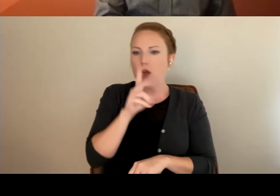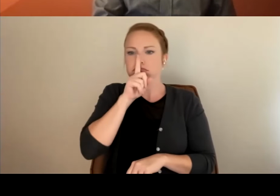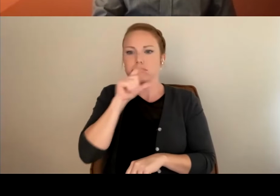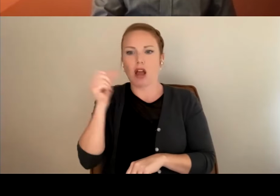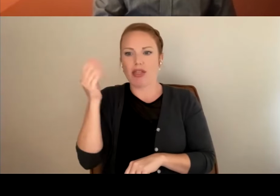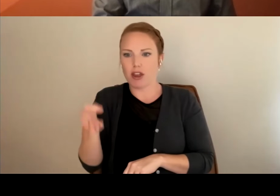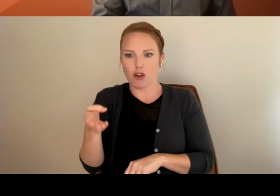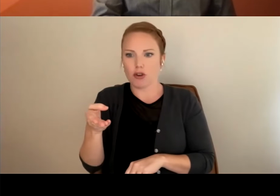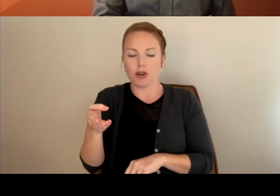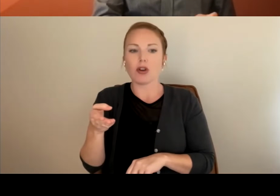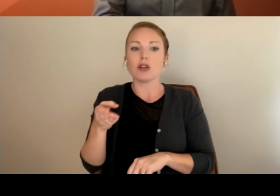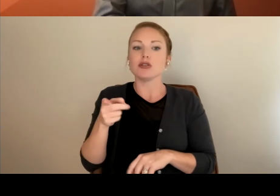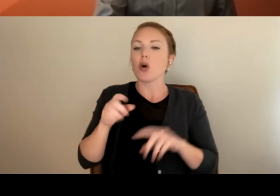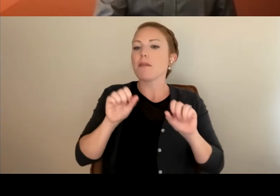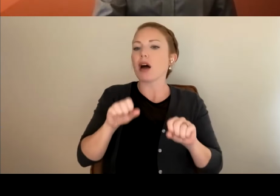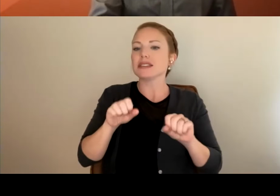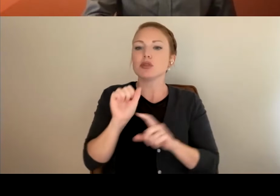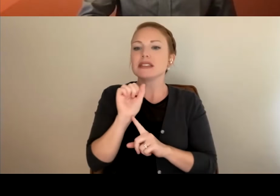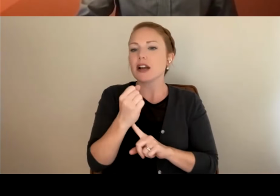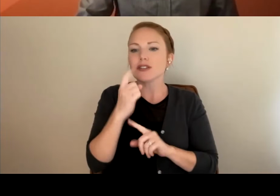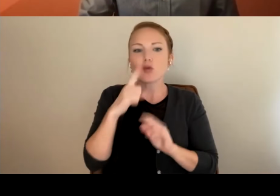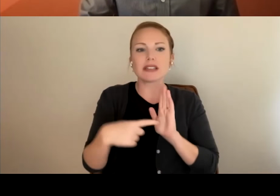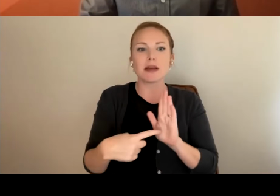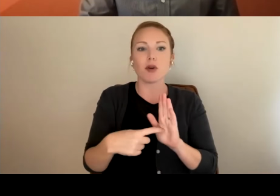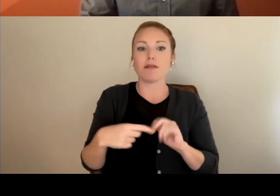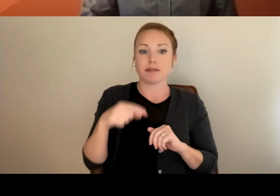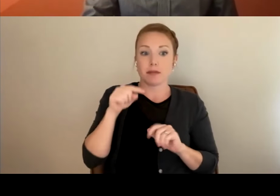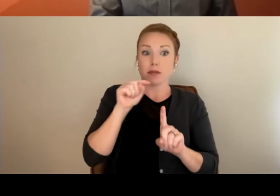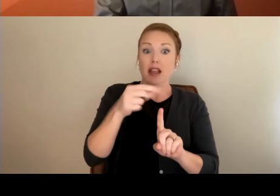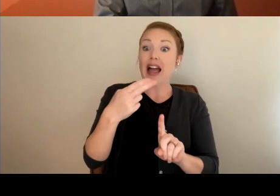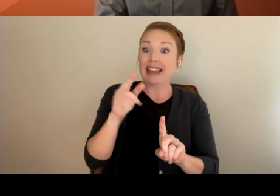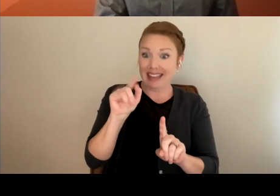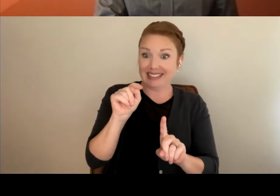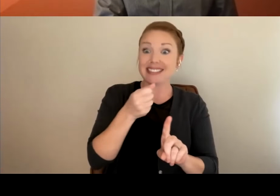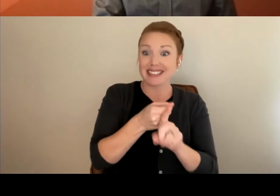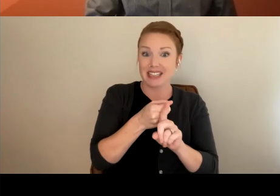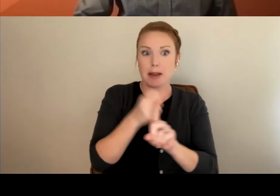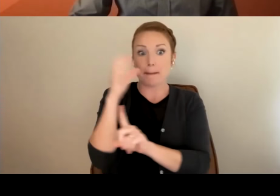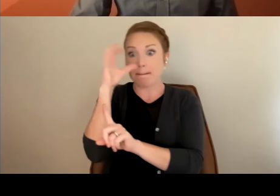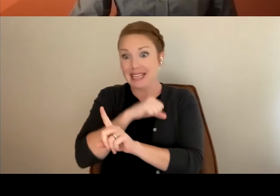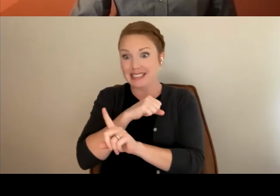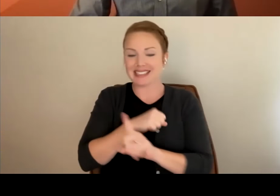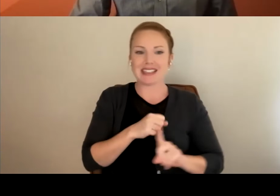the possible scenarios you can have are a hit, a miss, a false alarm, and a correct